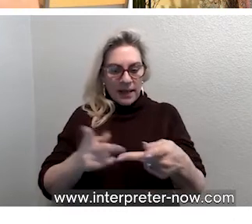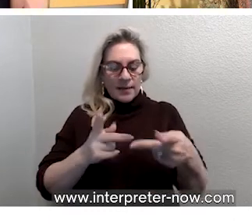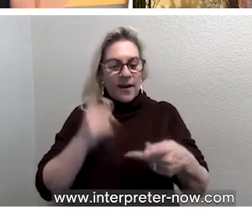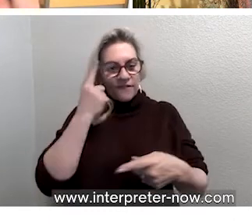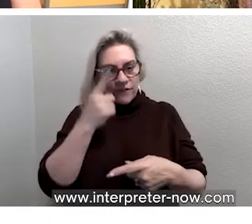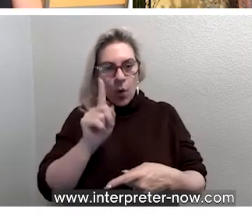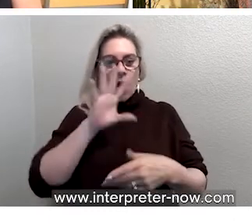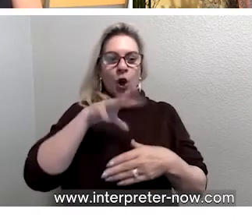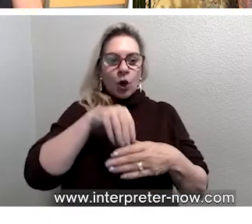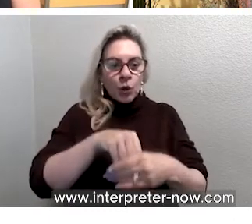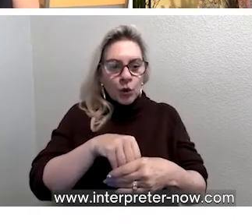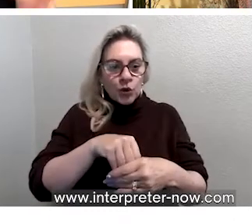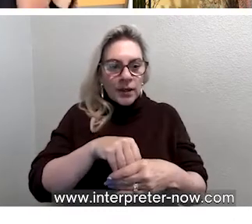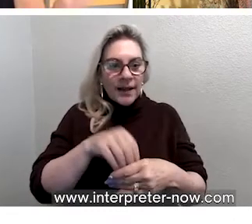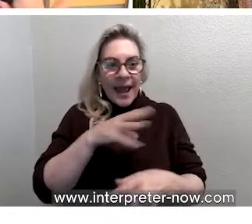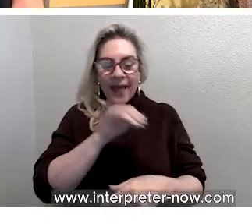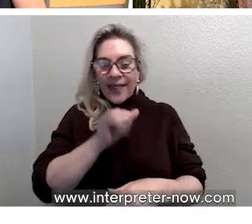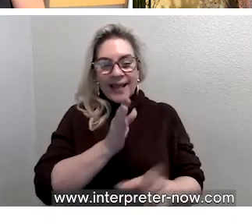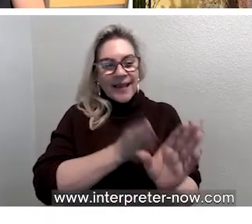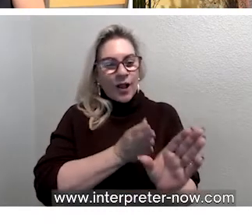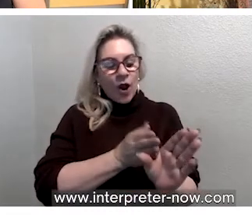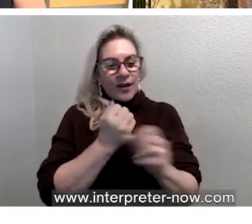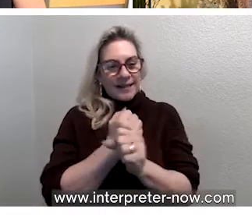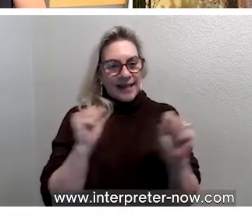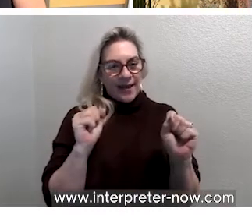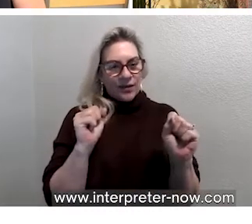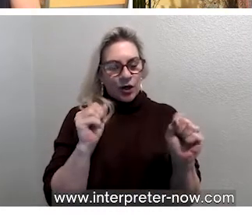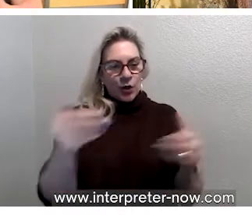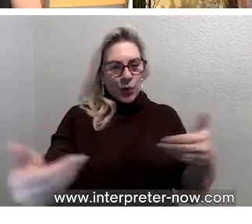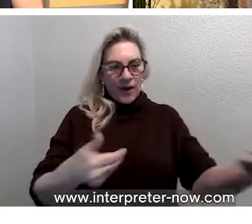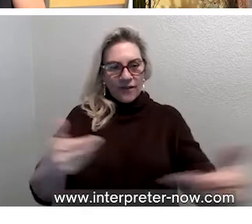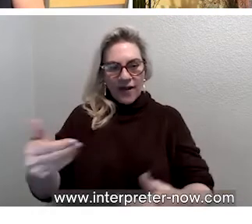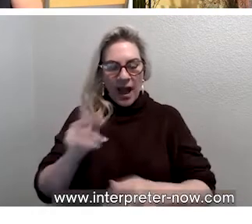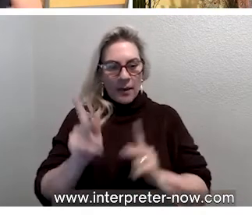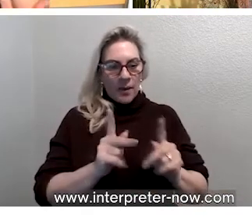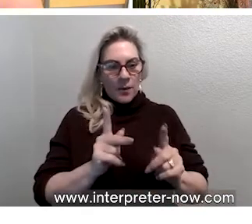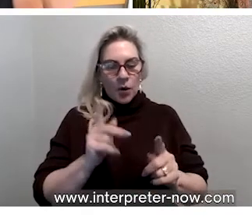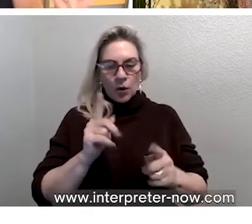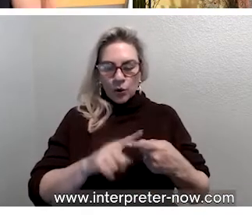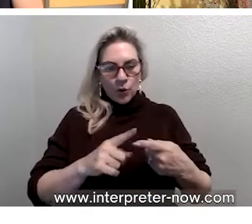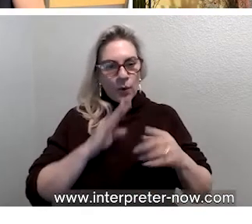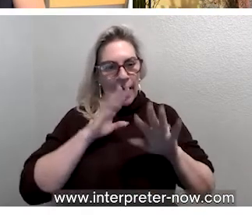And then also that psychological safety just invites people to advocate for themselves if they miss something.